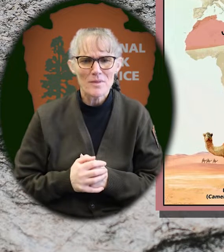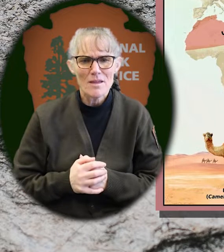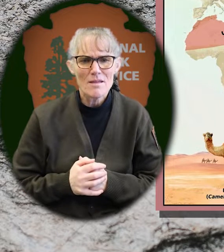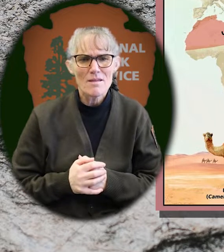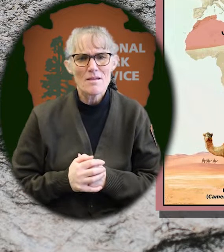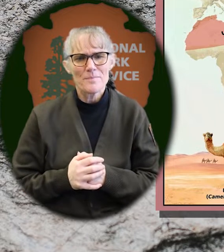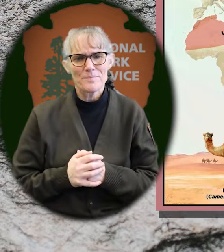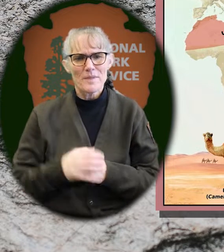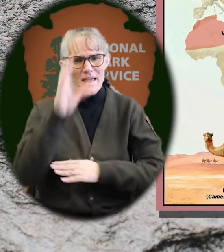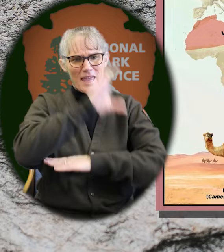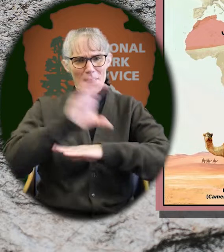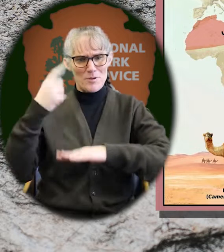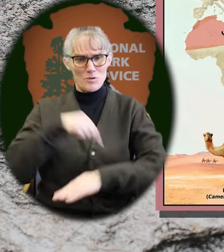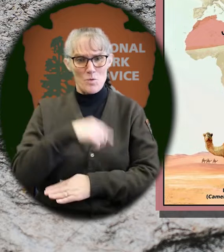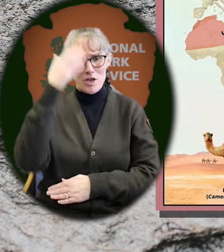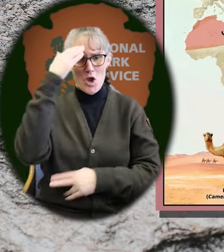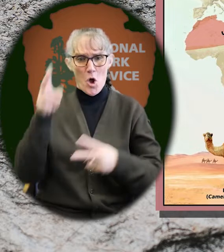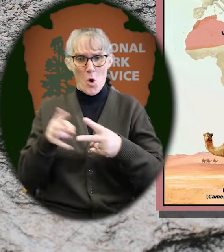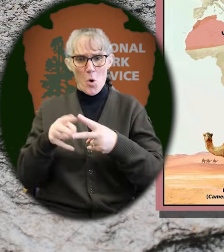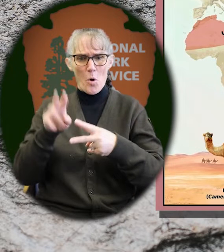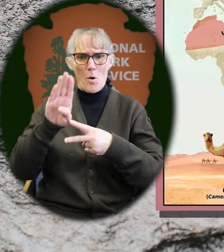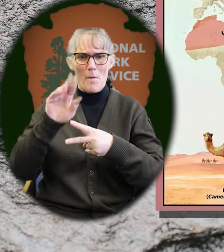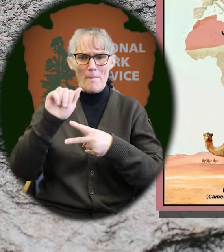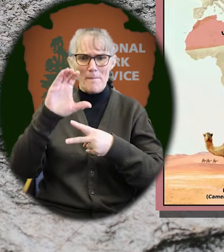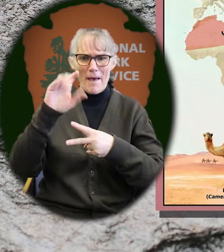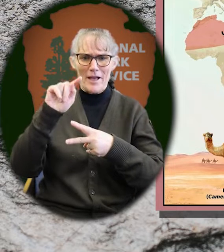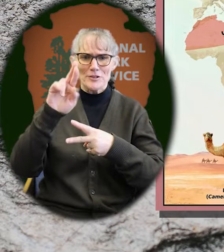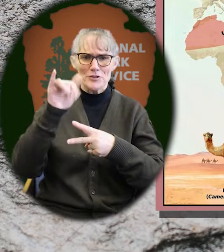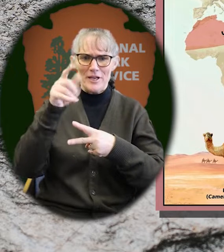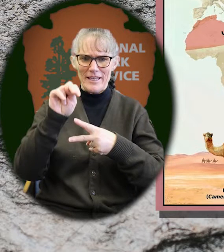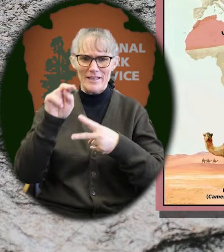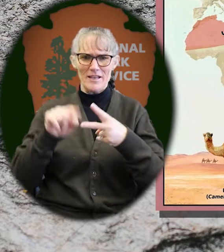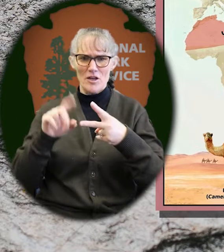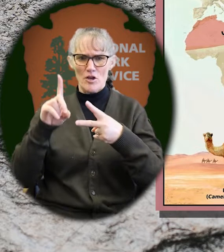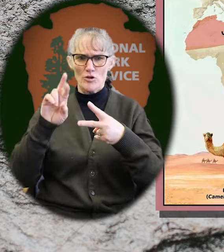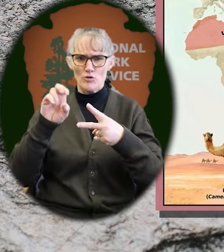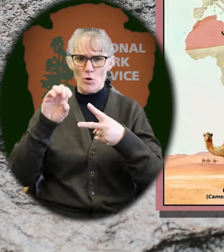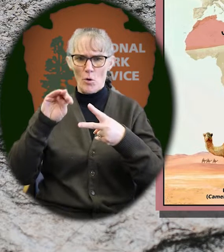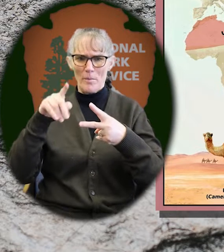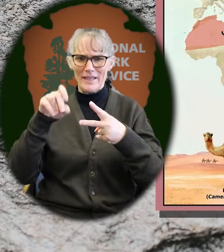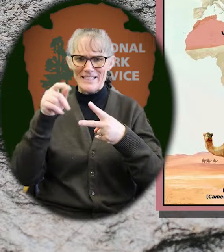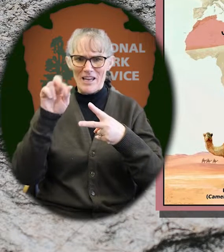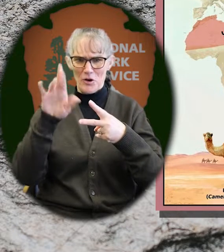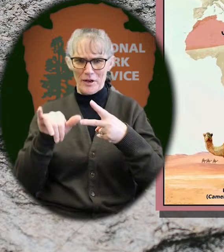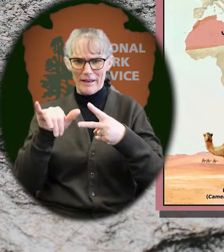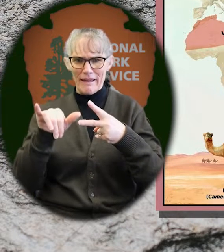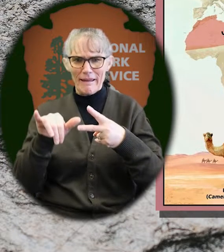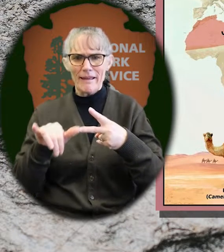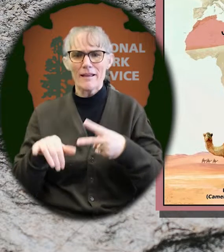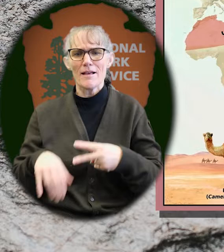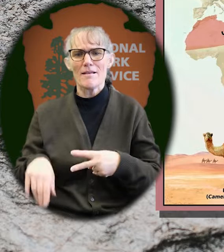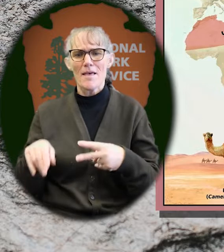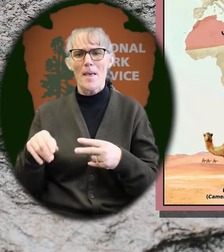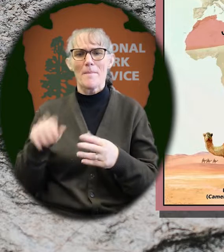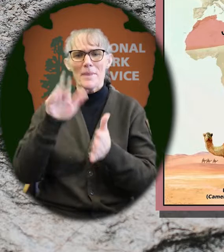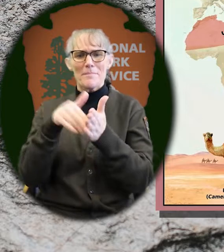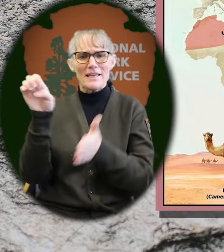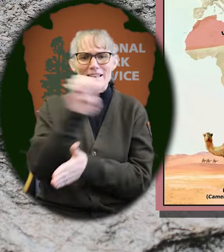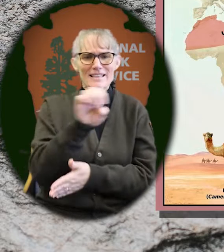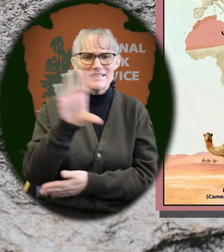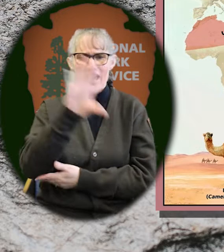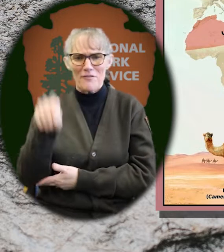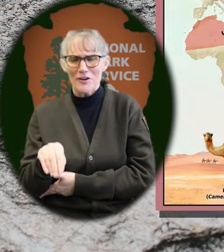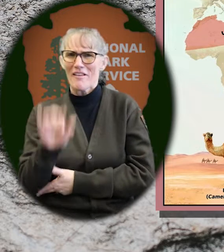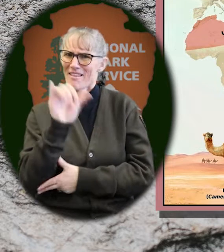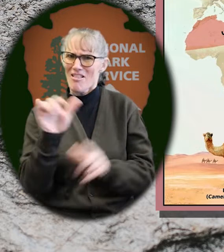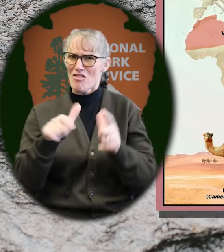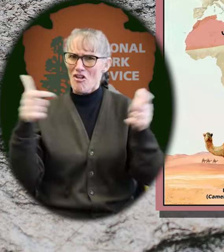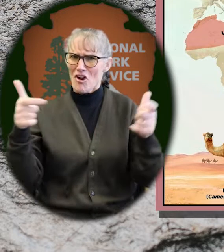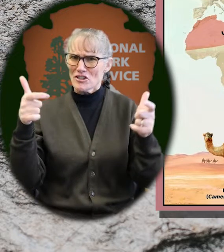Um. The camels that we're familiar with today are um like the Bactrian and the Dromedary from the Middle East and Africa are large animals and they have humps.